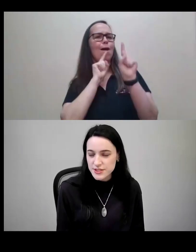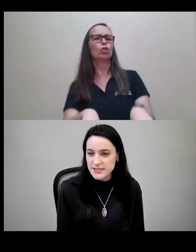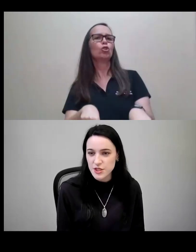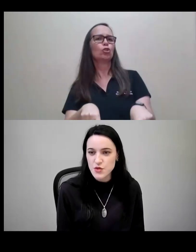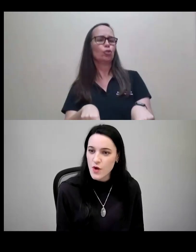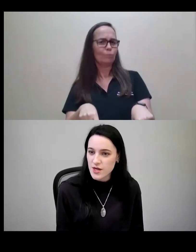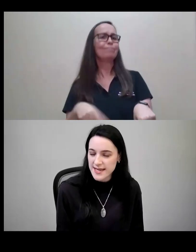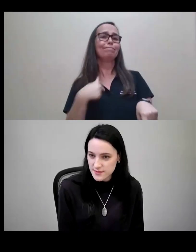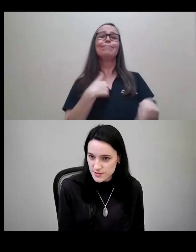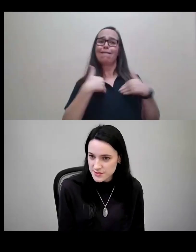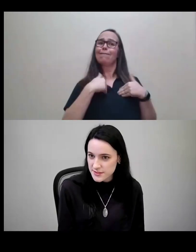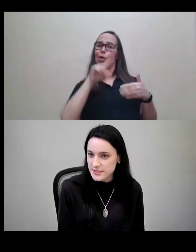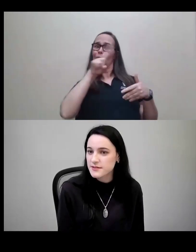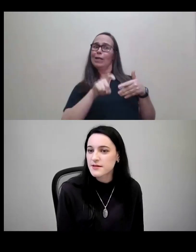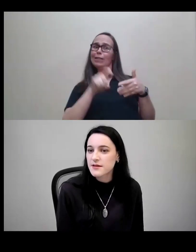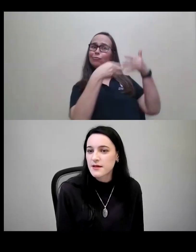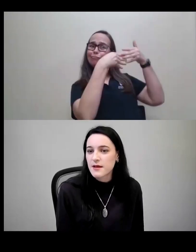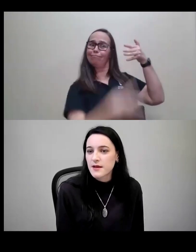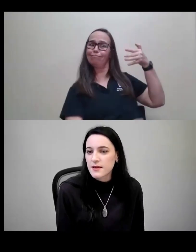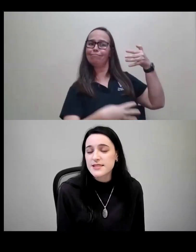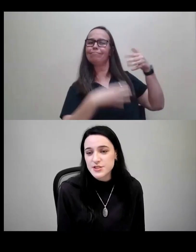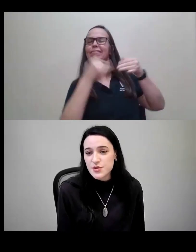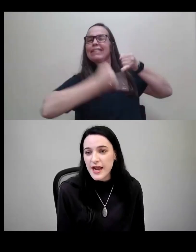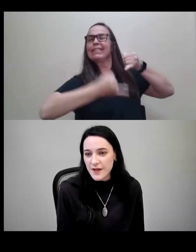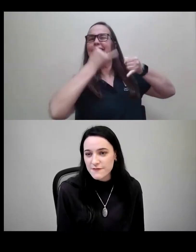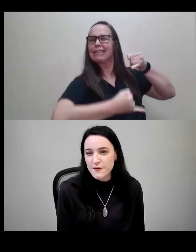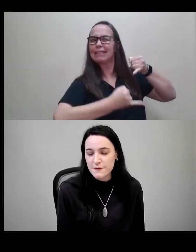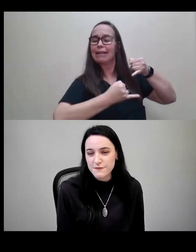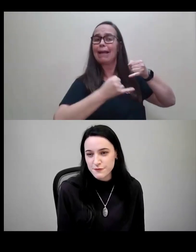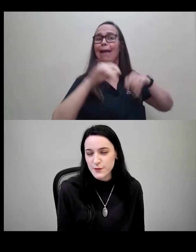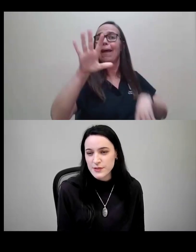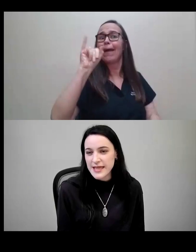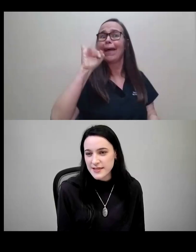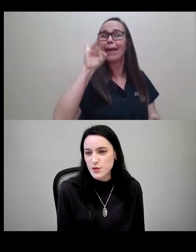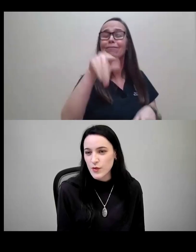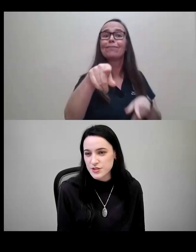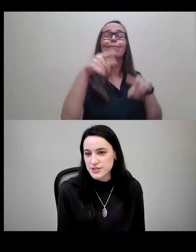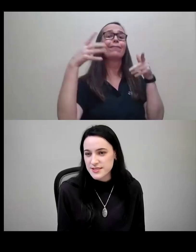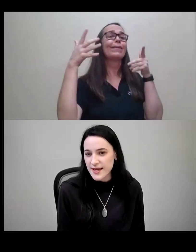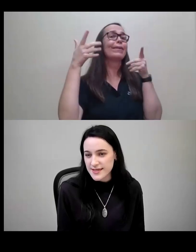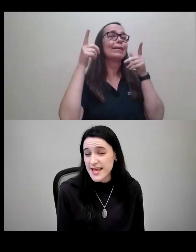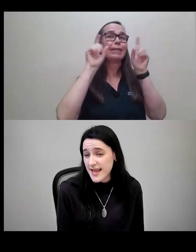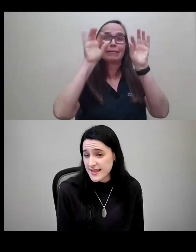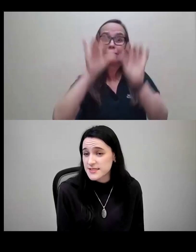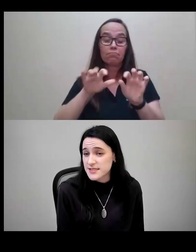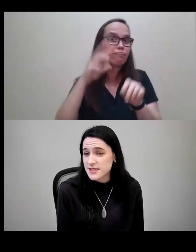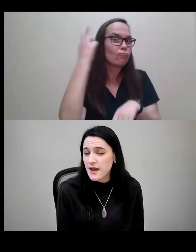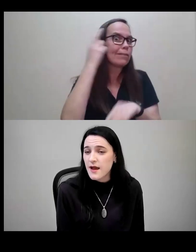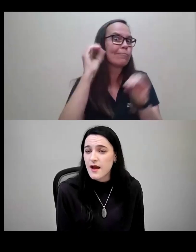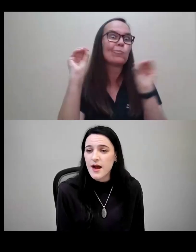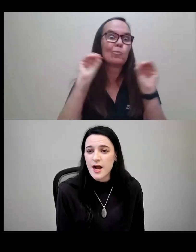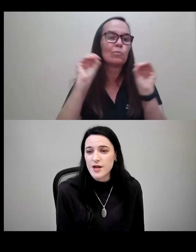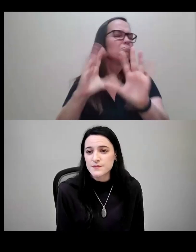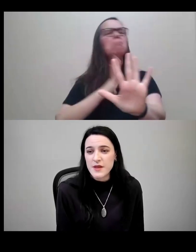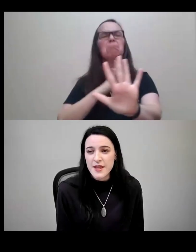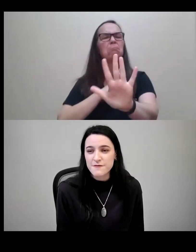questions that you want answers because I do have a frequently asked question slide at the end.